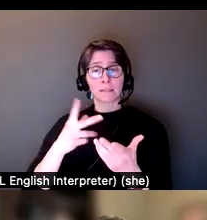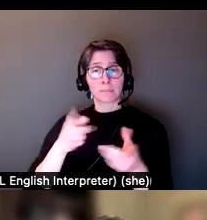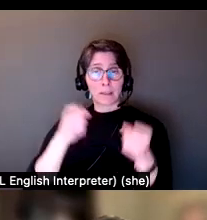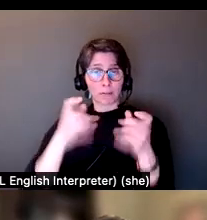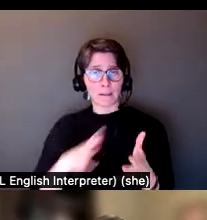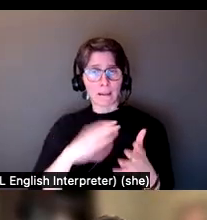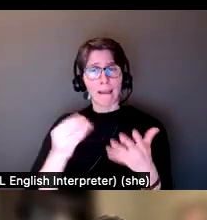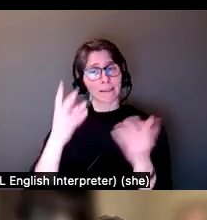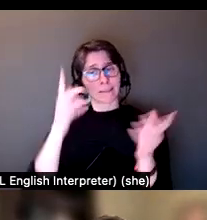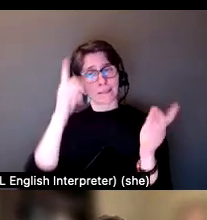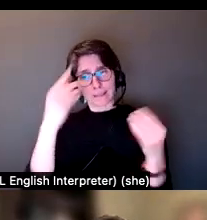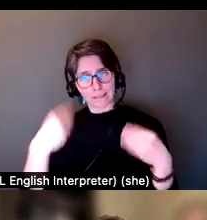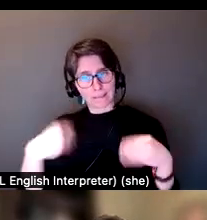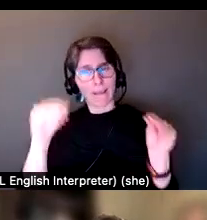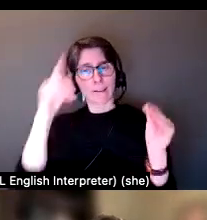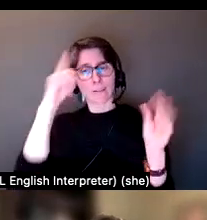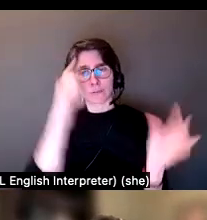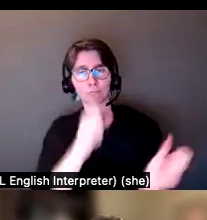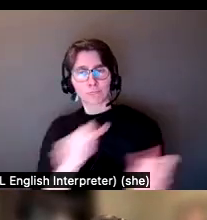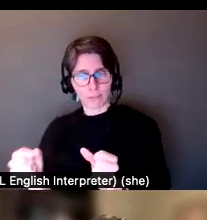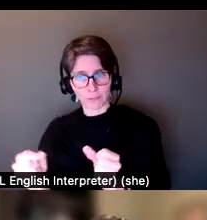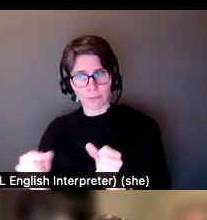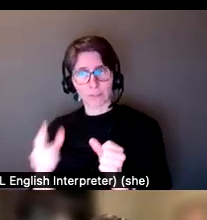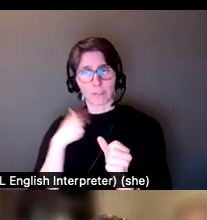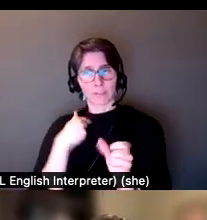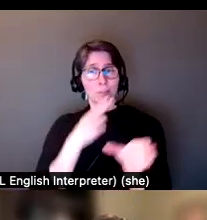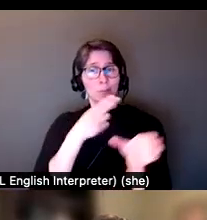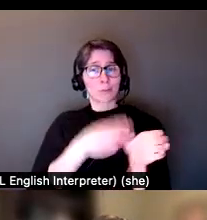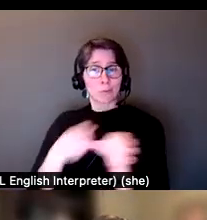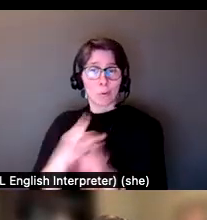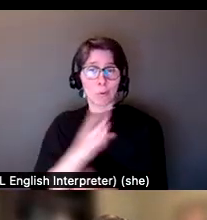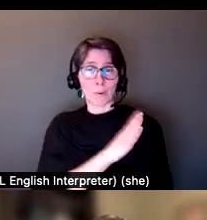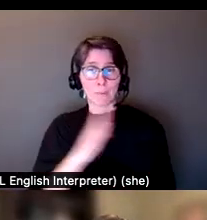He has served on the boards of the Association of Canadian Publishers,